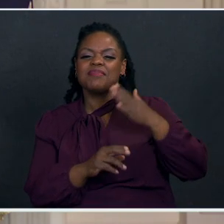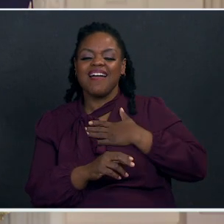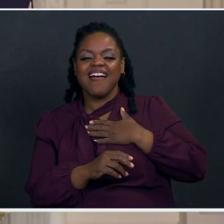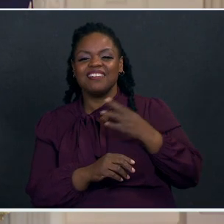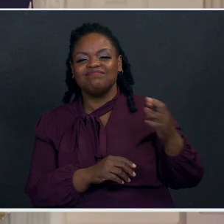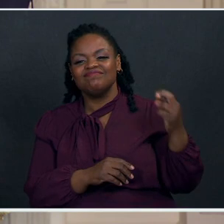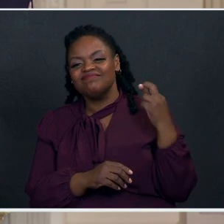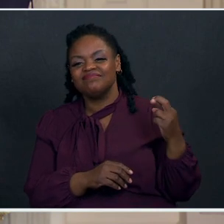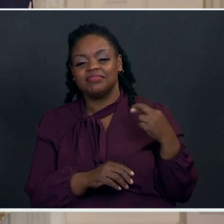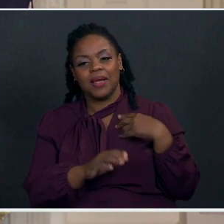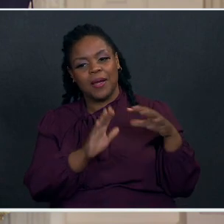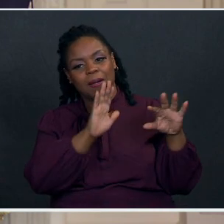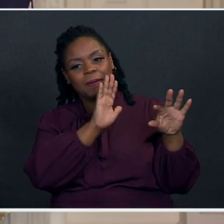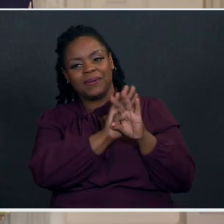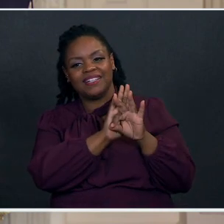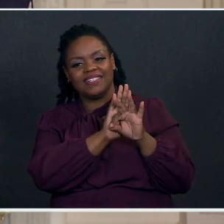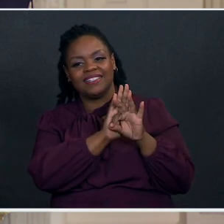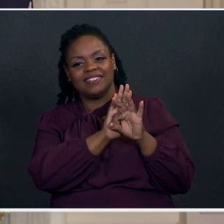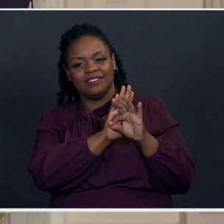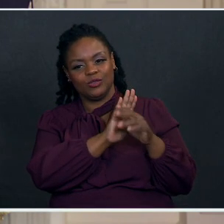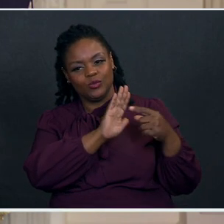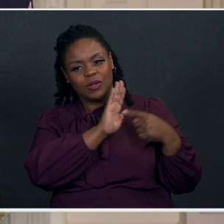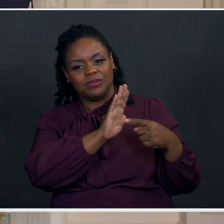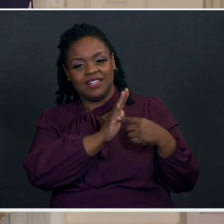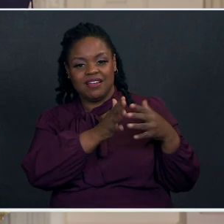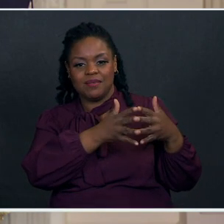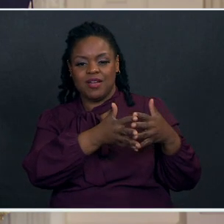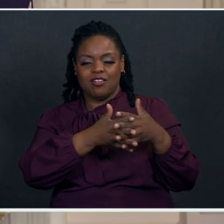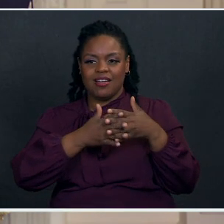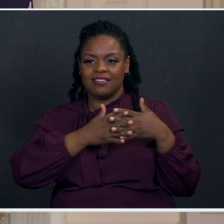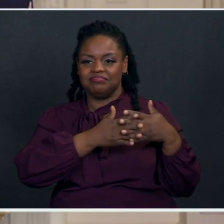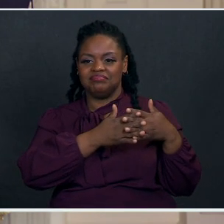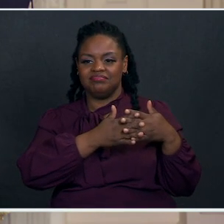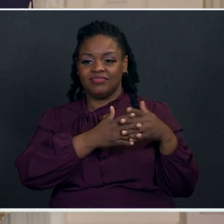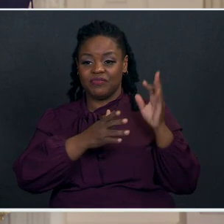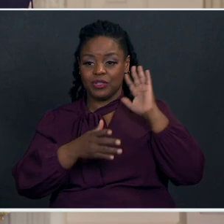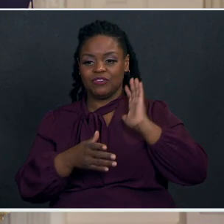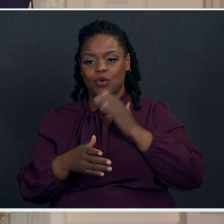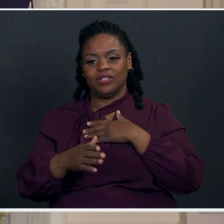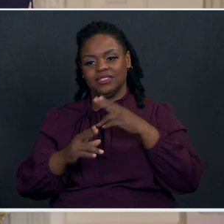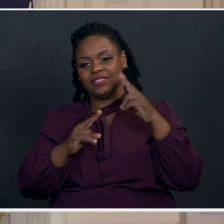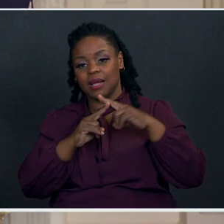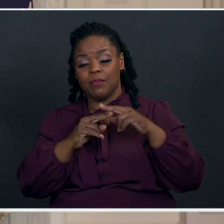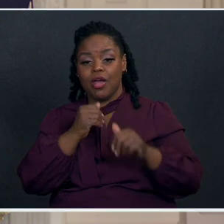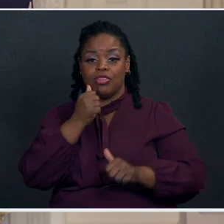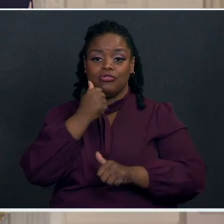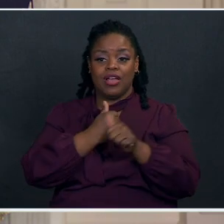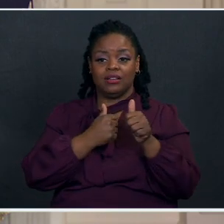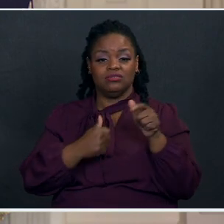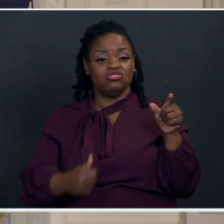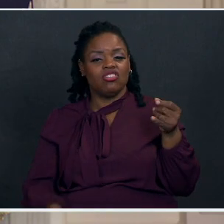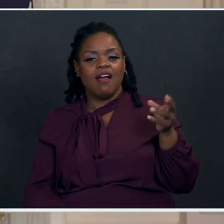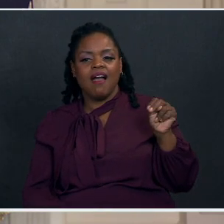on one of the most pressing threats of our time. John was instrumental in negotiating the Paris Climate Agreement